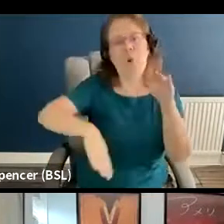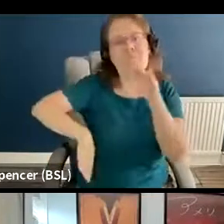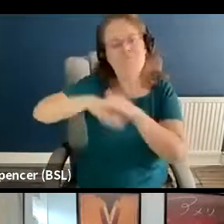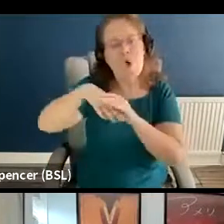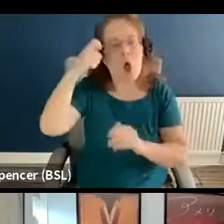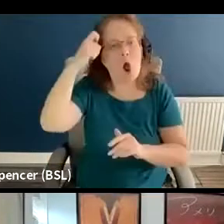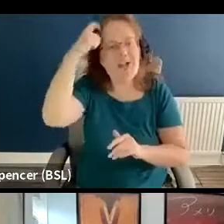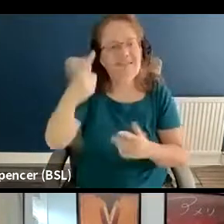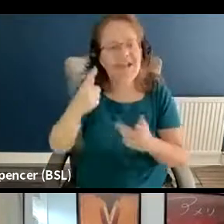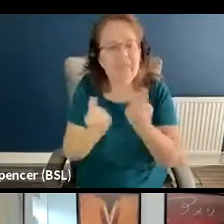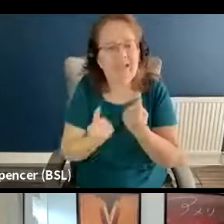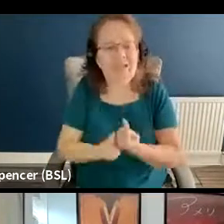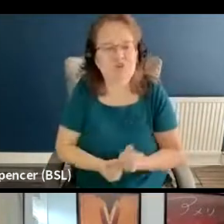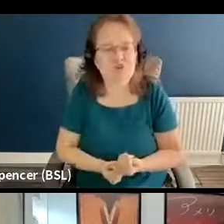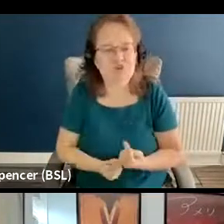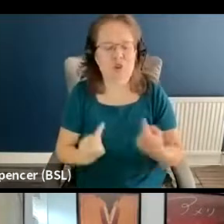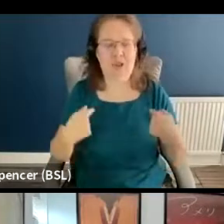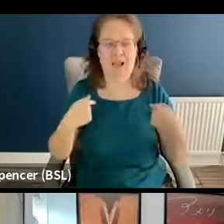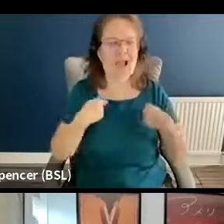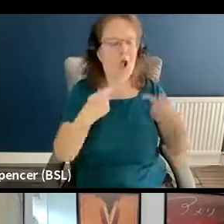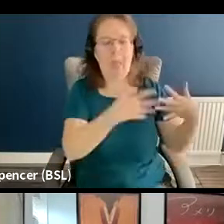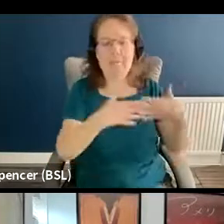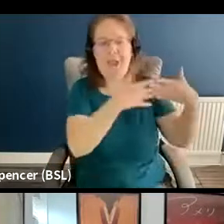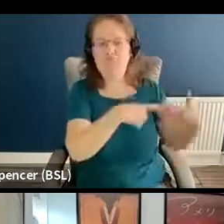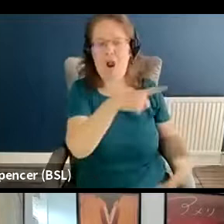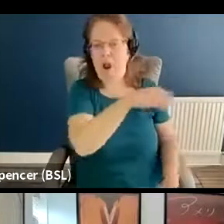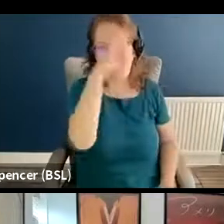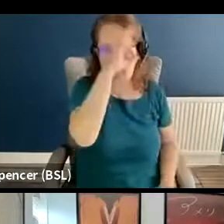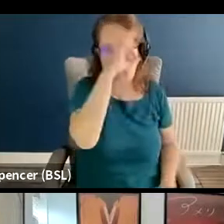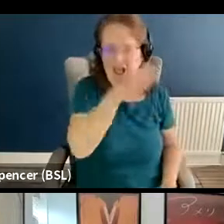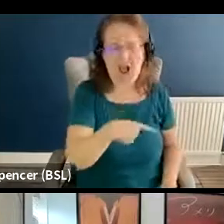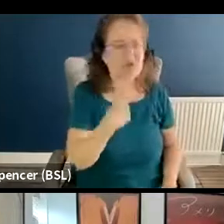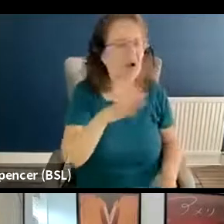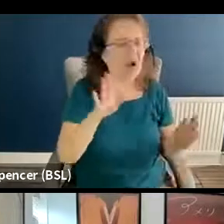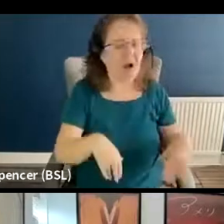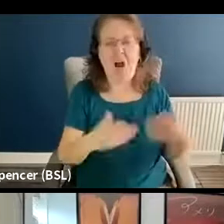We're having some real problems with this in the states, a vendor saying, oh, all you have to do is